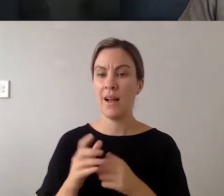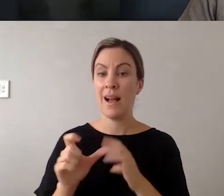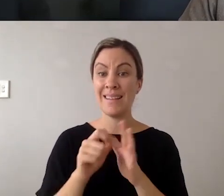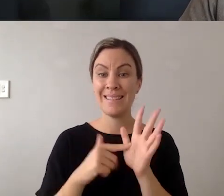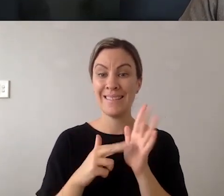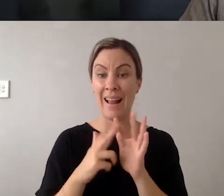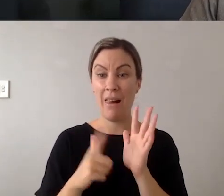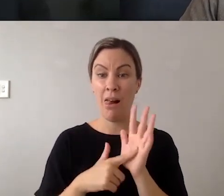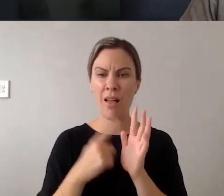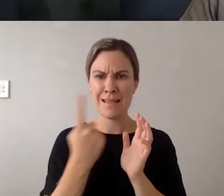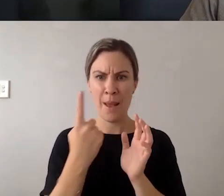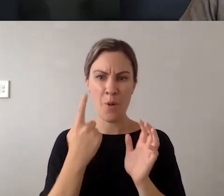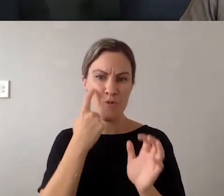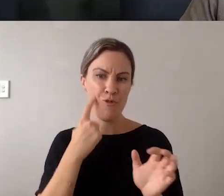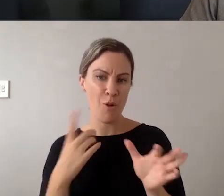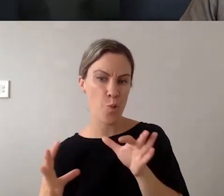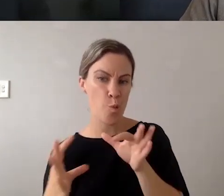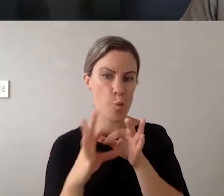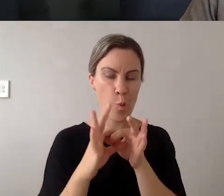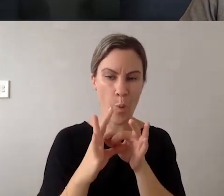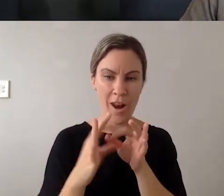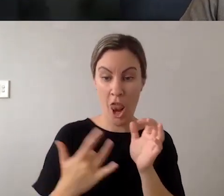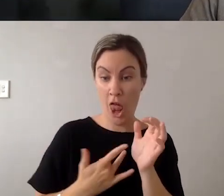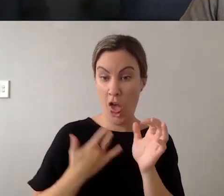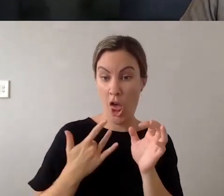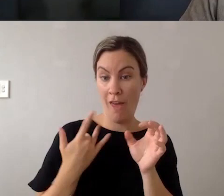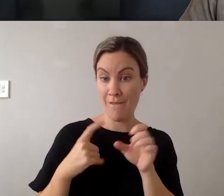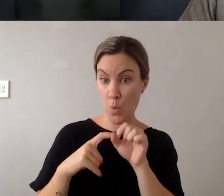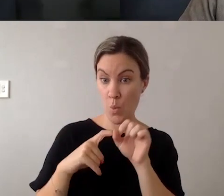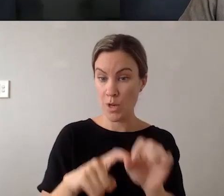and ask a live question. I'll just quickly check and see if Laura can